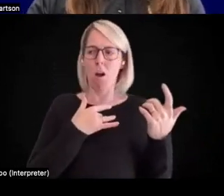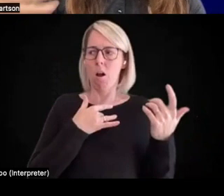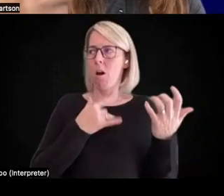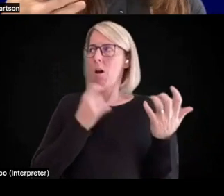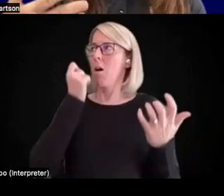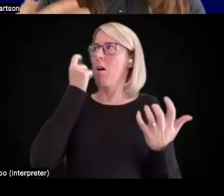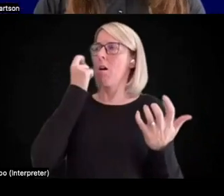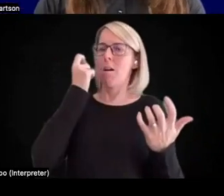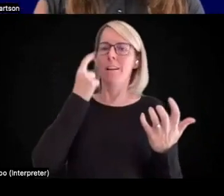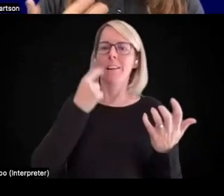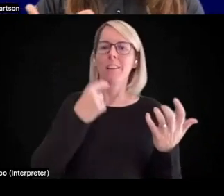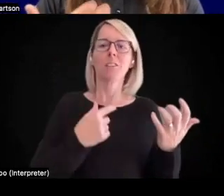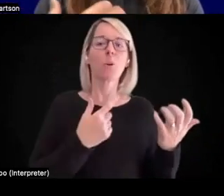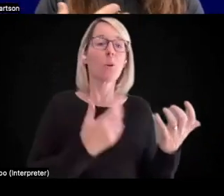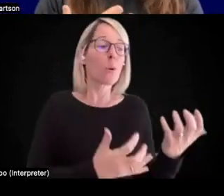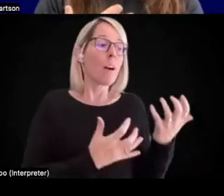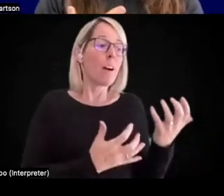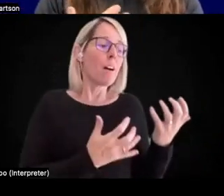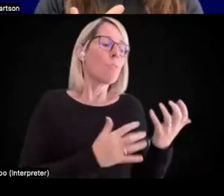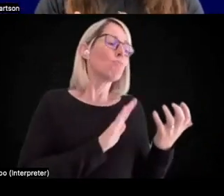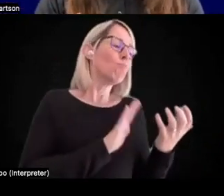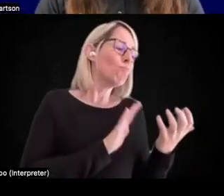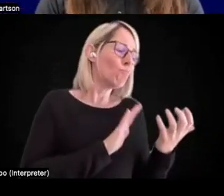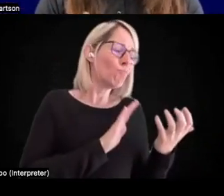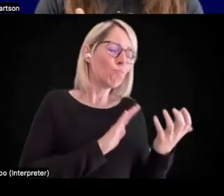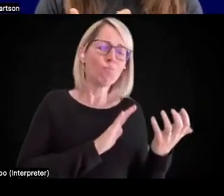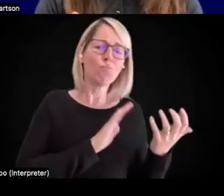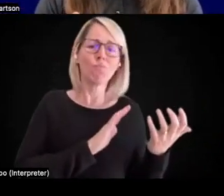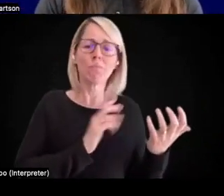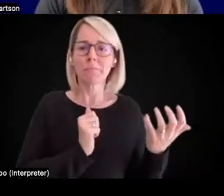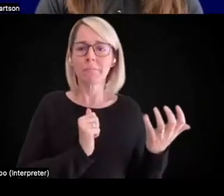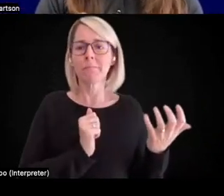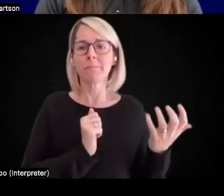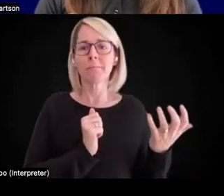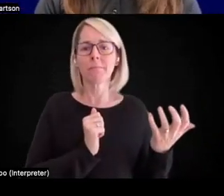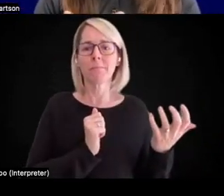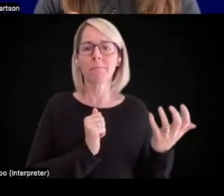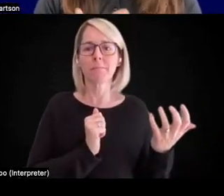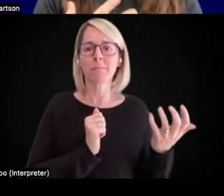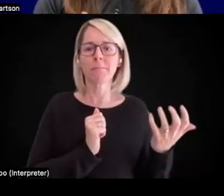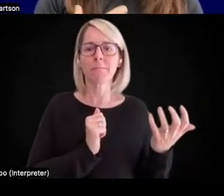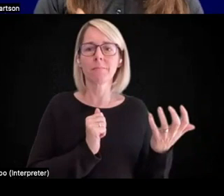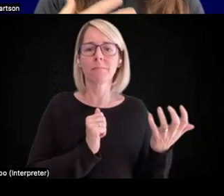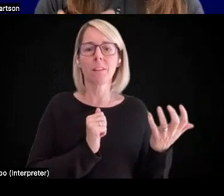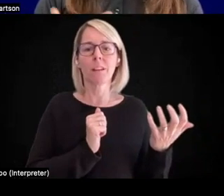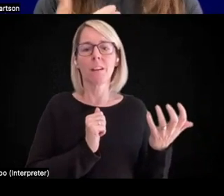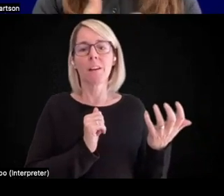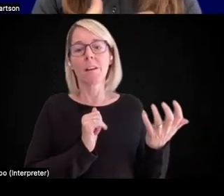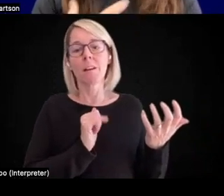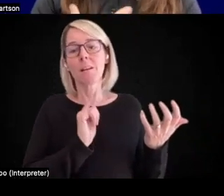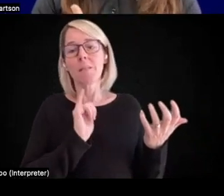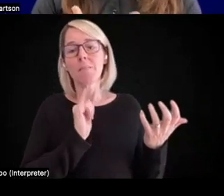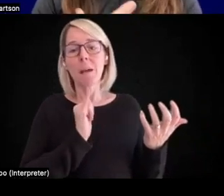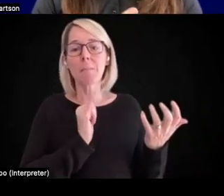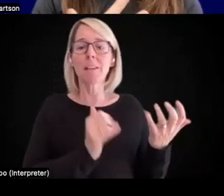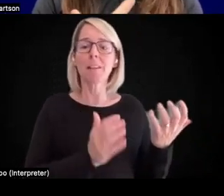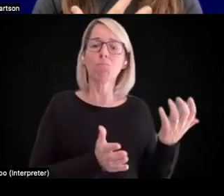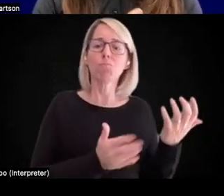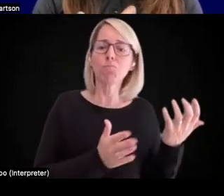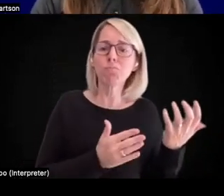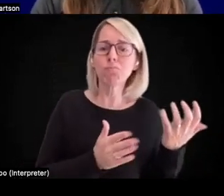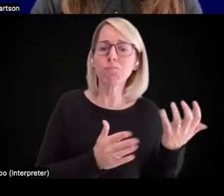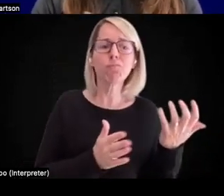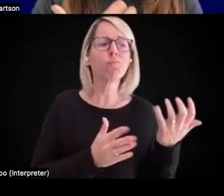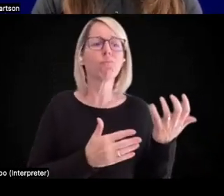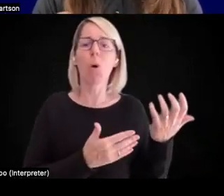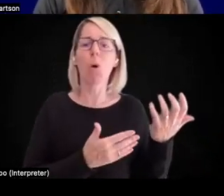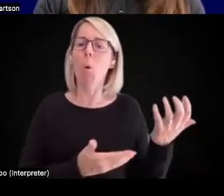oh" and the baby's face and possibly even a bit of tapping or rocking in the way that reflects